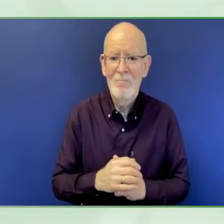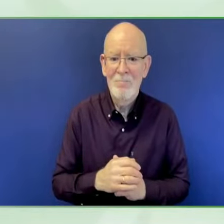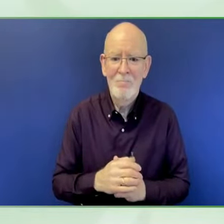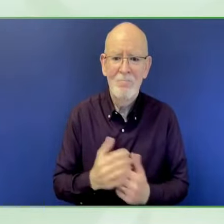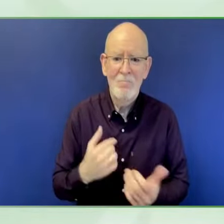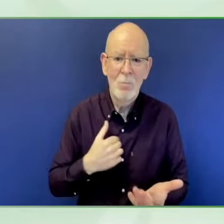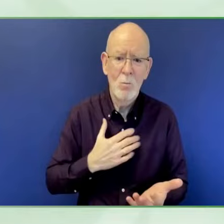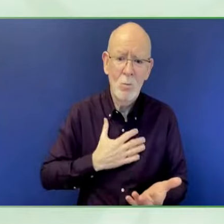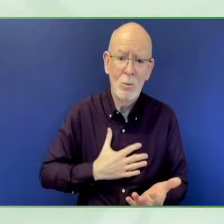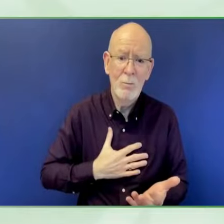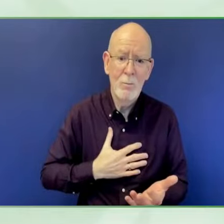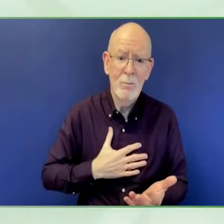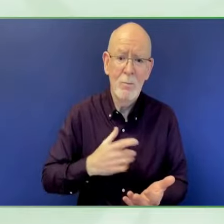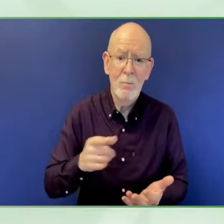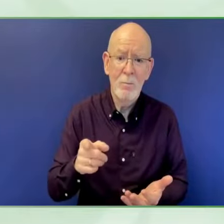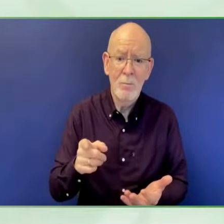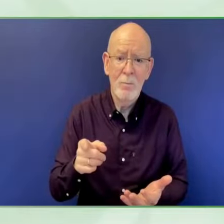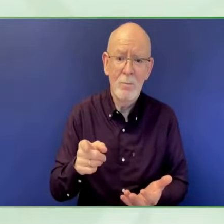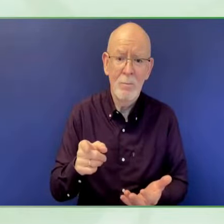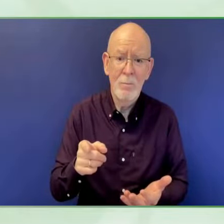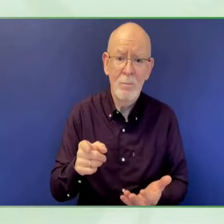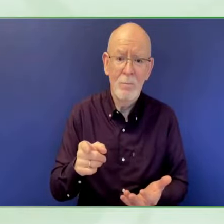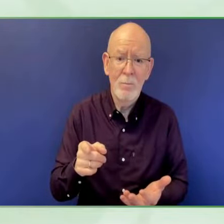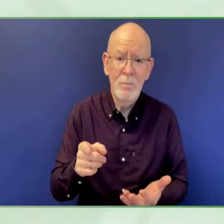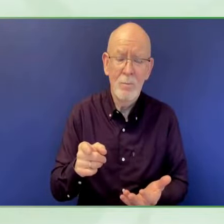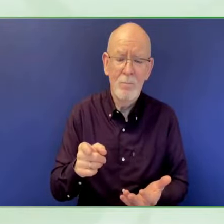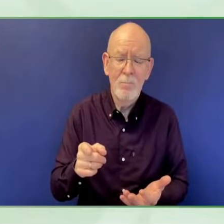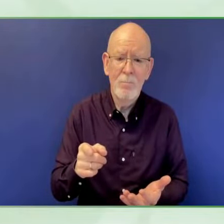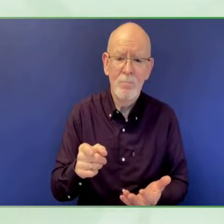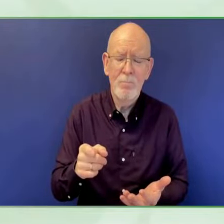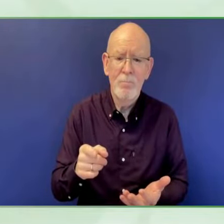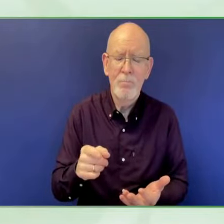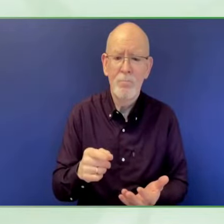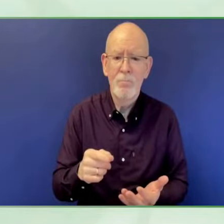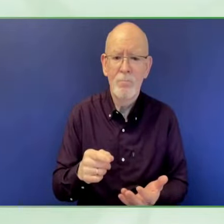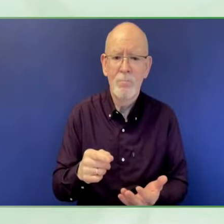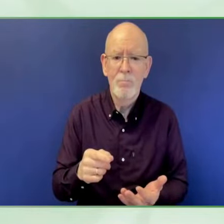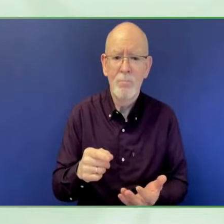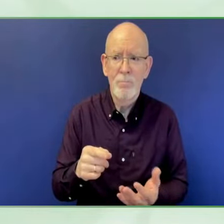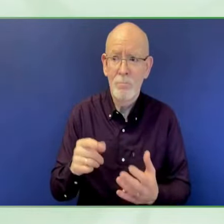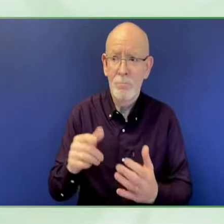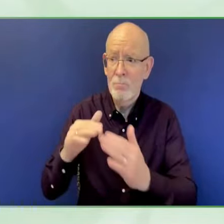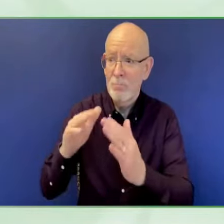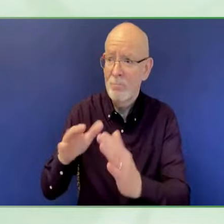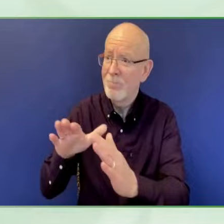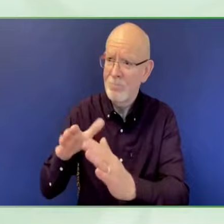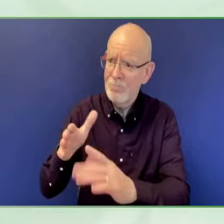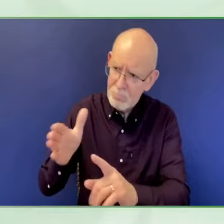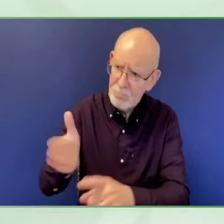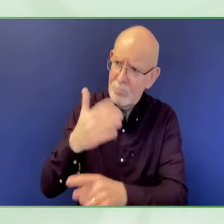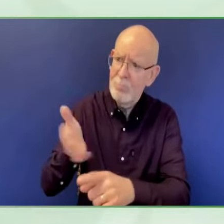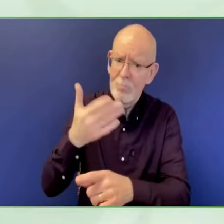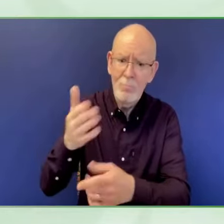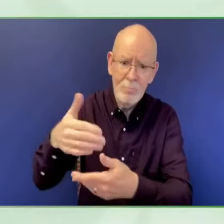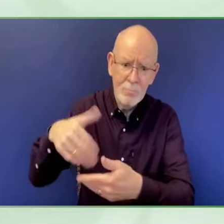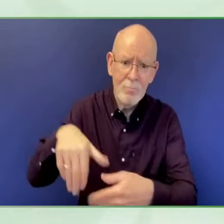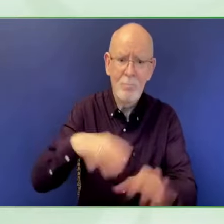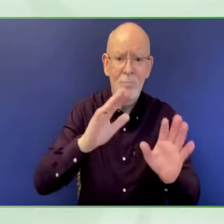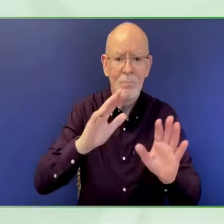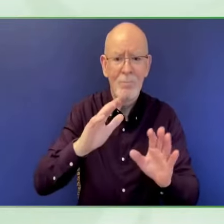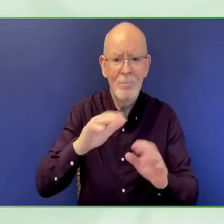It contains all the processes that are aimed to restore autonomy,